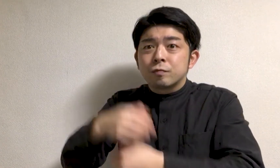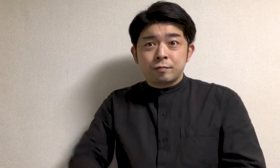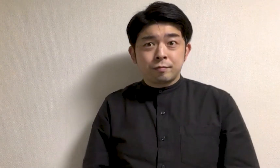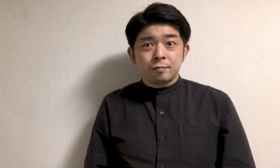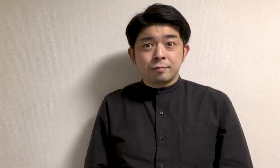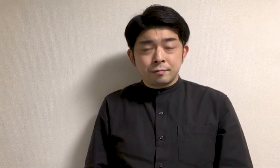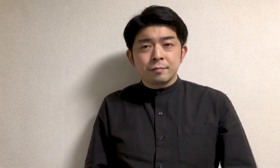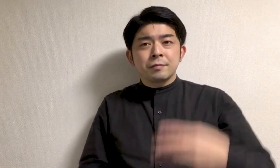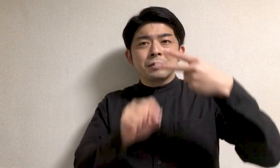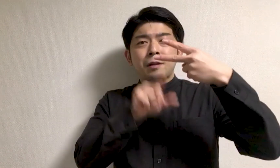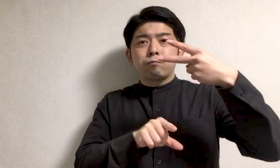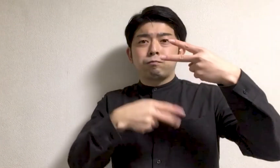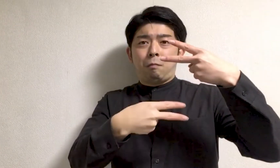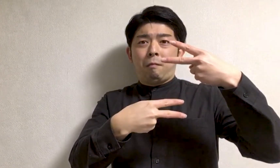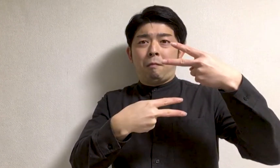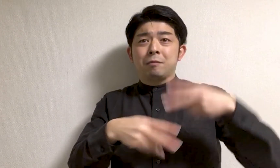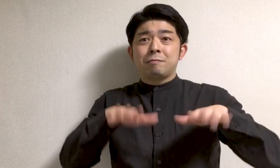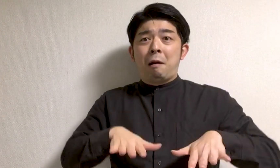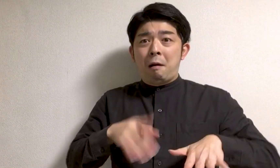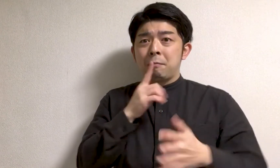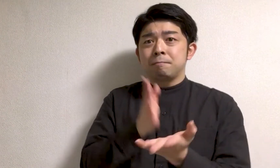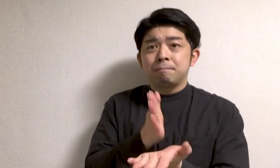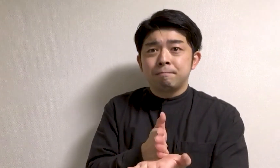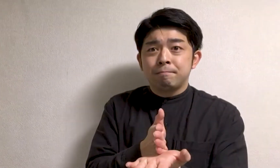It's as of February 2.